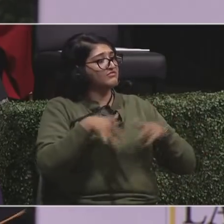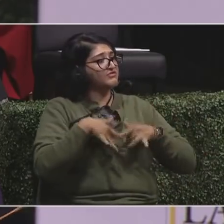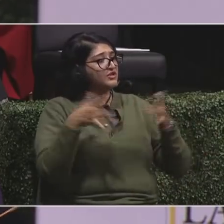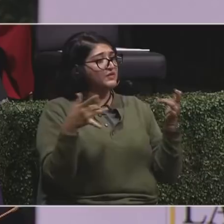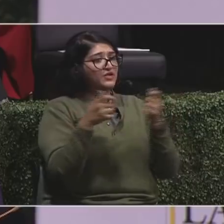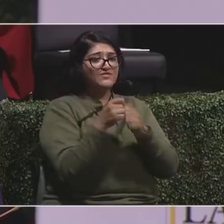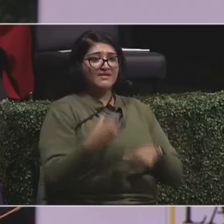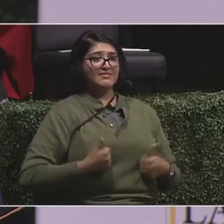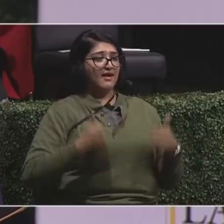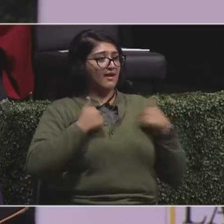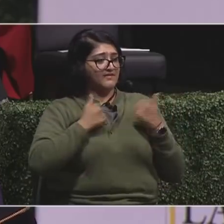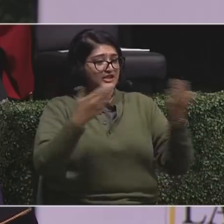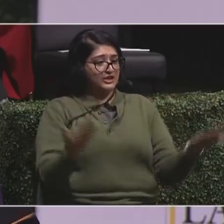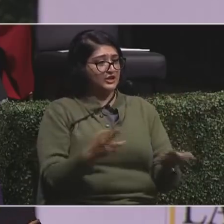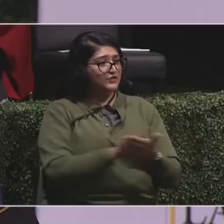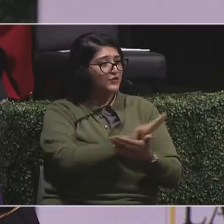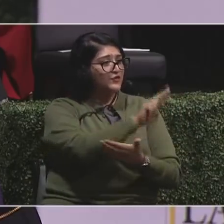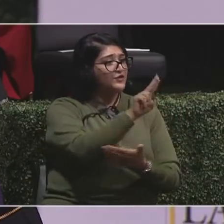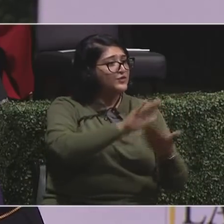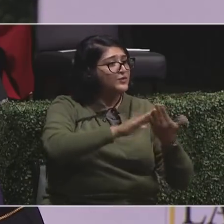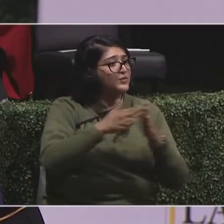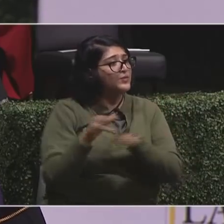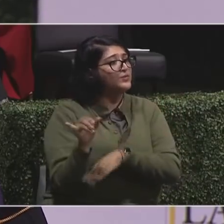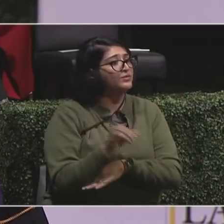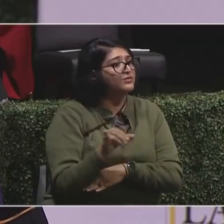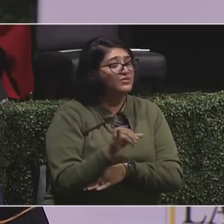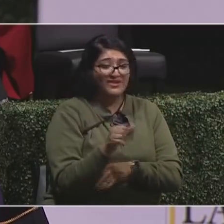GRADUATE YOU ARE TODAY, AND THE FRIENDS WHO ENCOURAGED YOU, AND THE COMMUNITY THAT EMBRACED YOU.